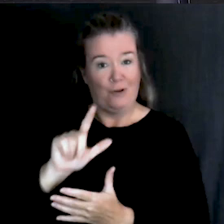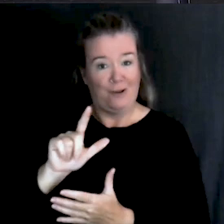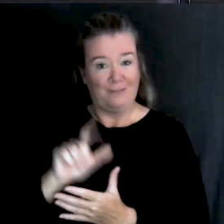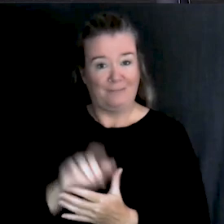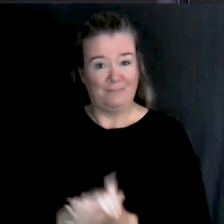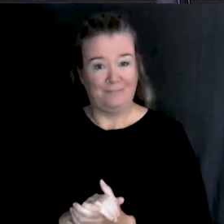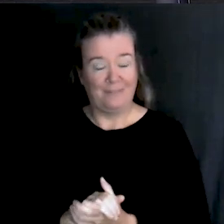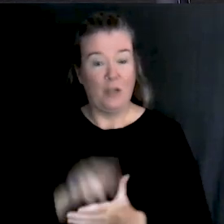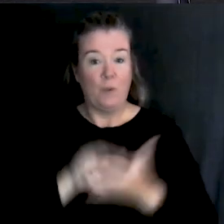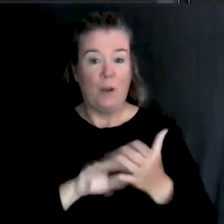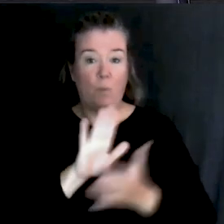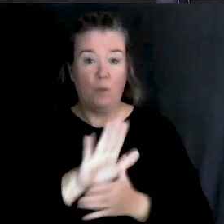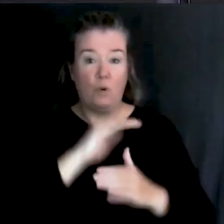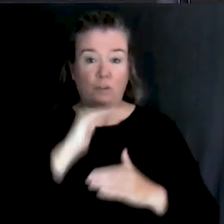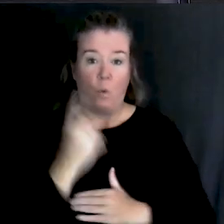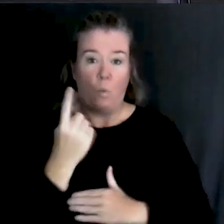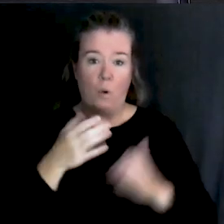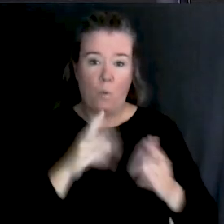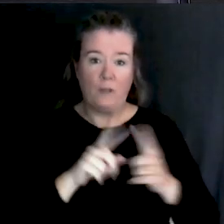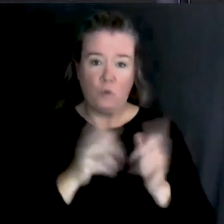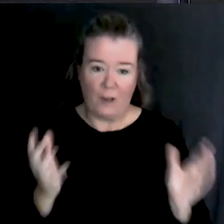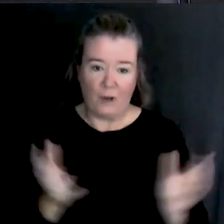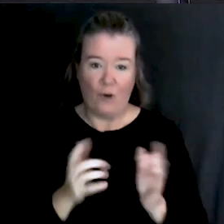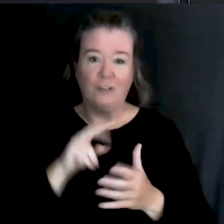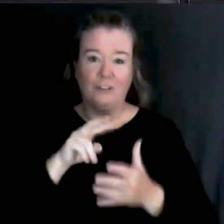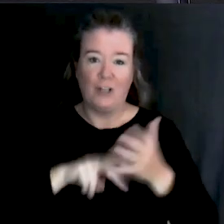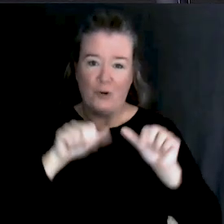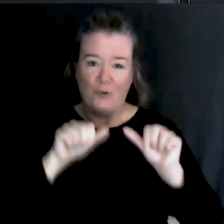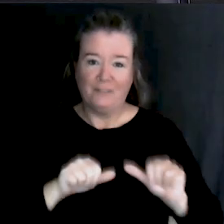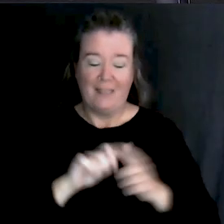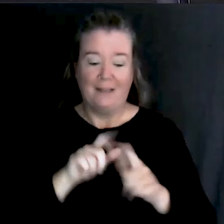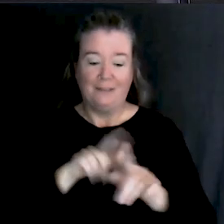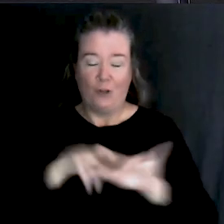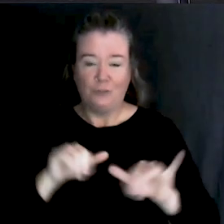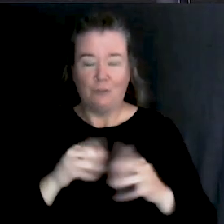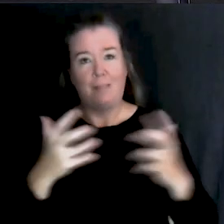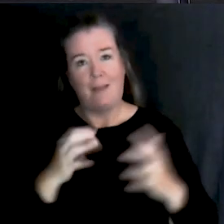BETH RICE >> Reading with your child is one way to encourage literacy, and it's also a lot of fun.